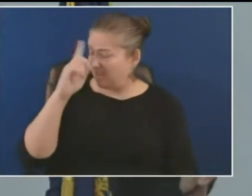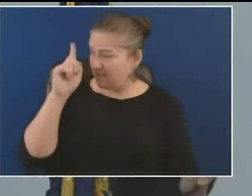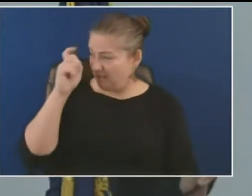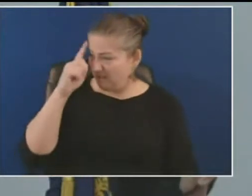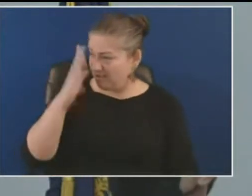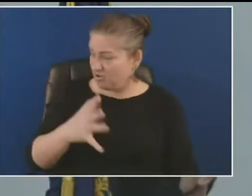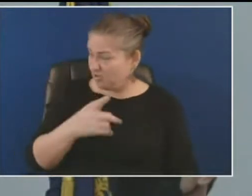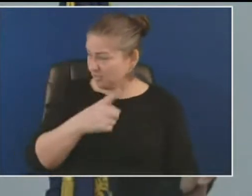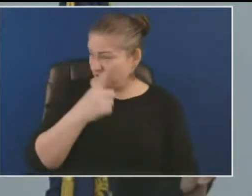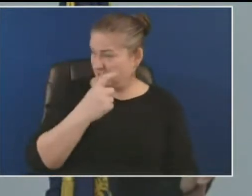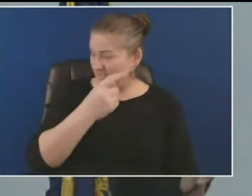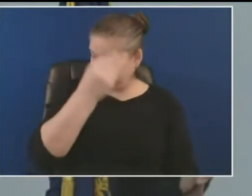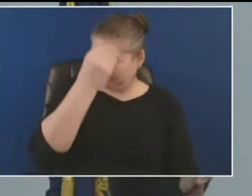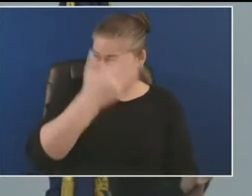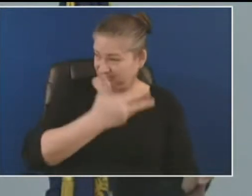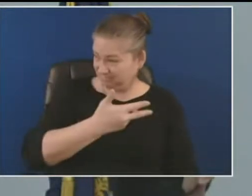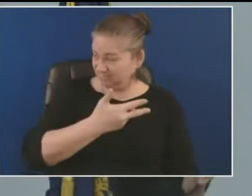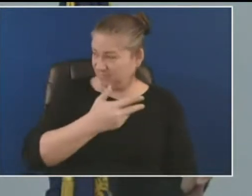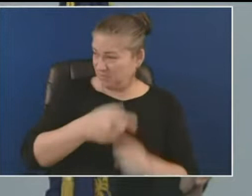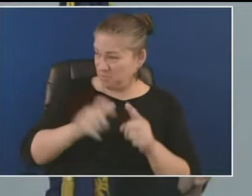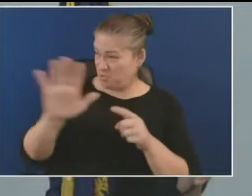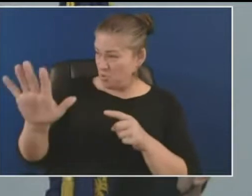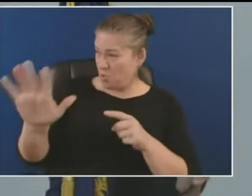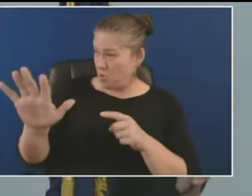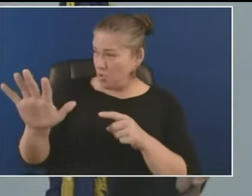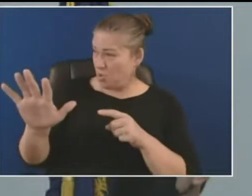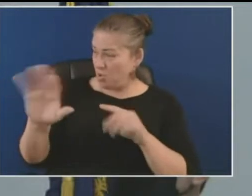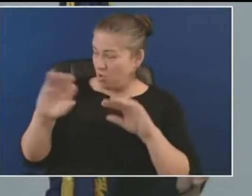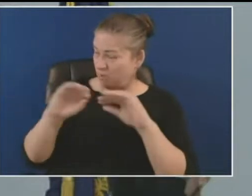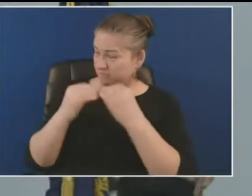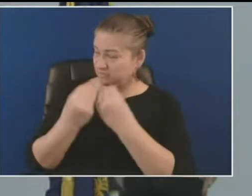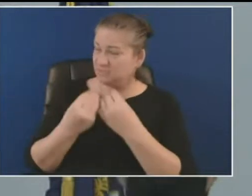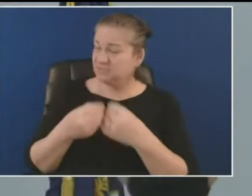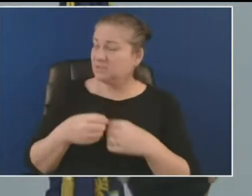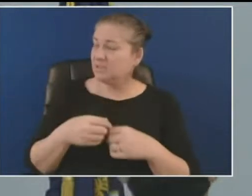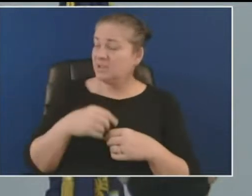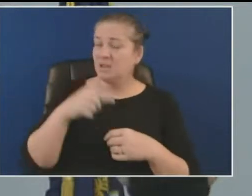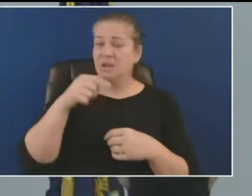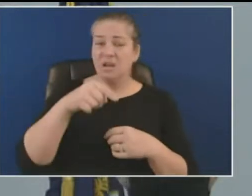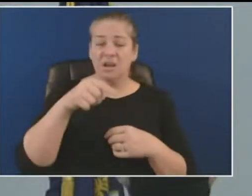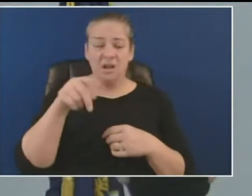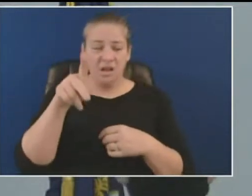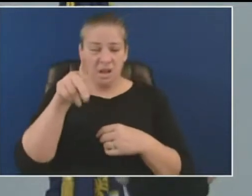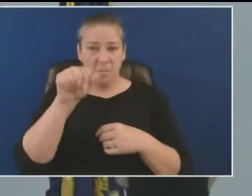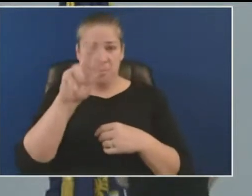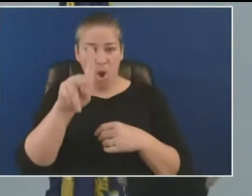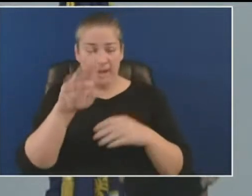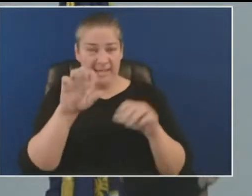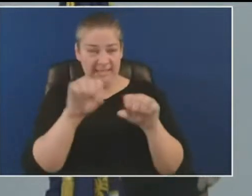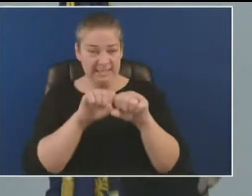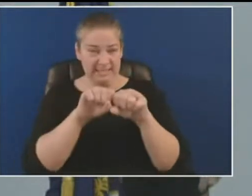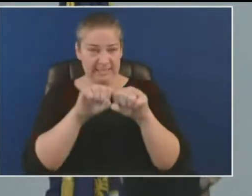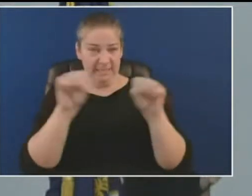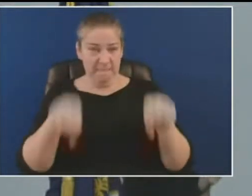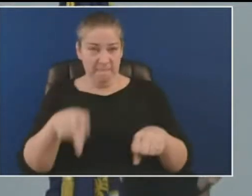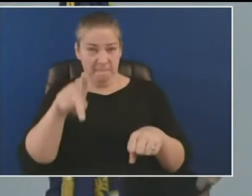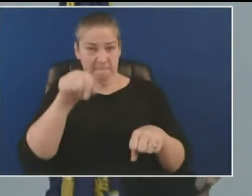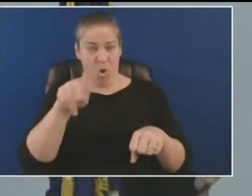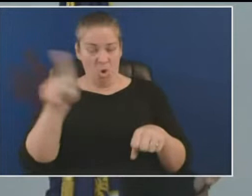your administration that the park systems are going to open up their rooms for loads that are